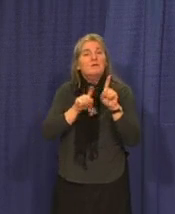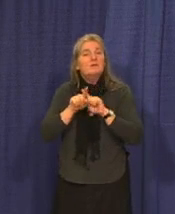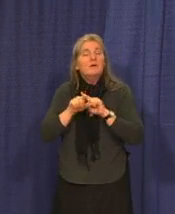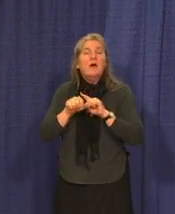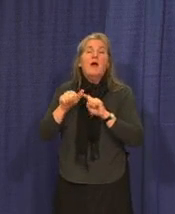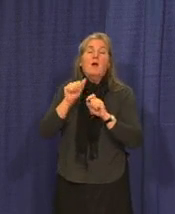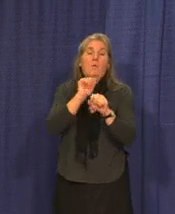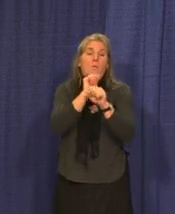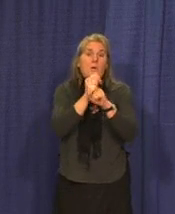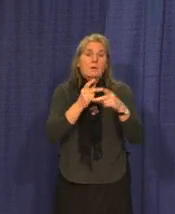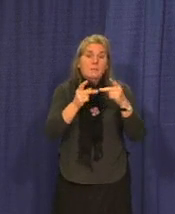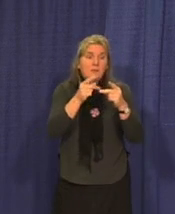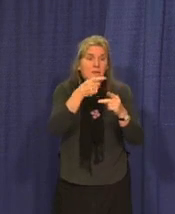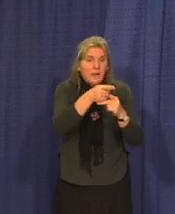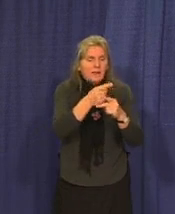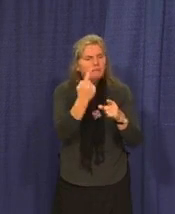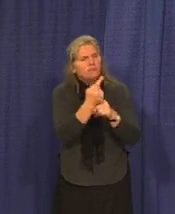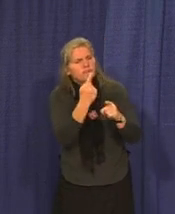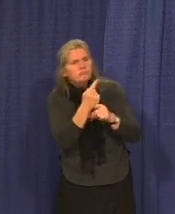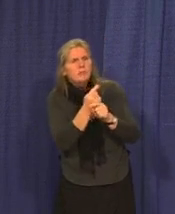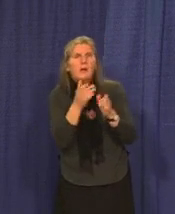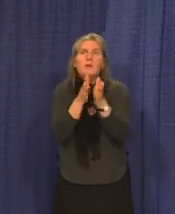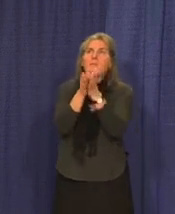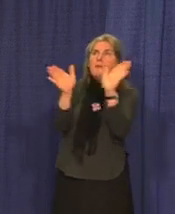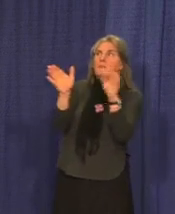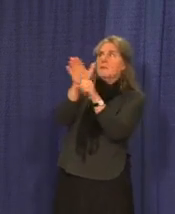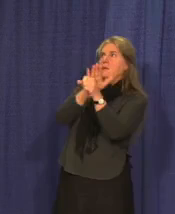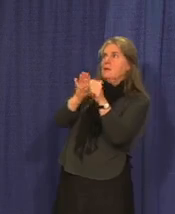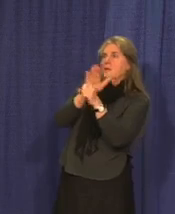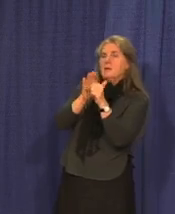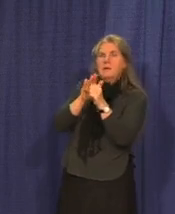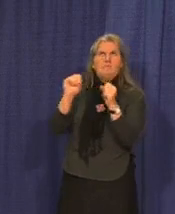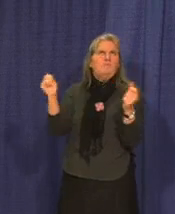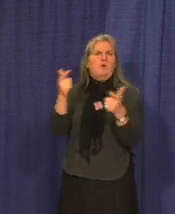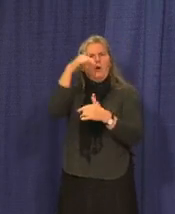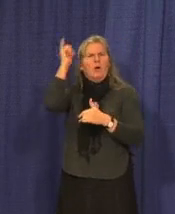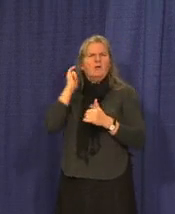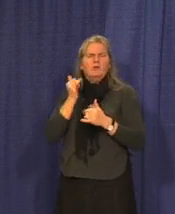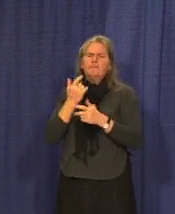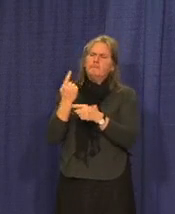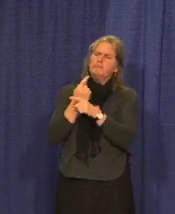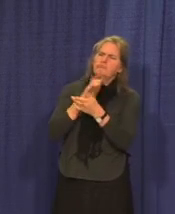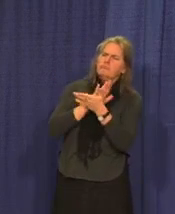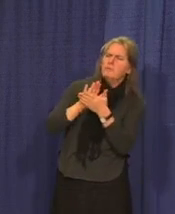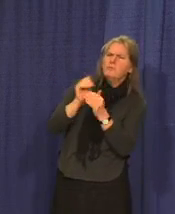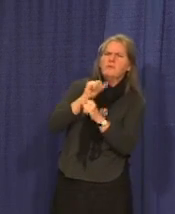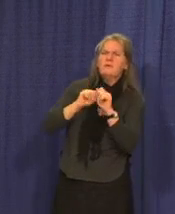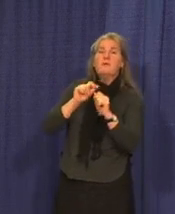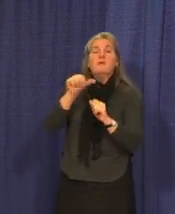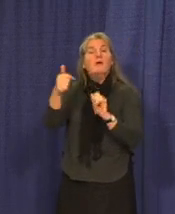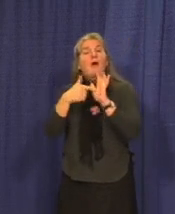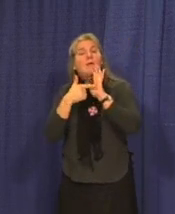and also dealing with people in our work spacious, in public spaces throughout the territory.